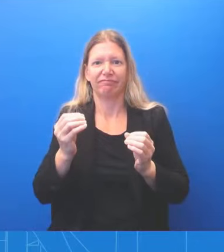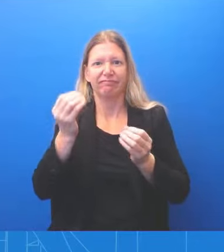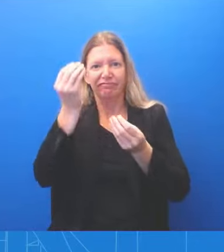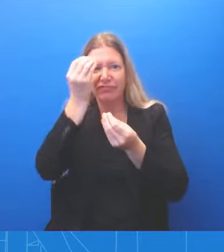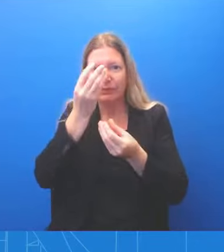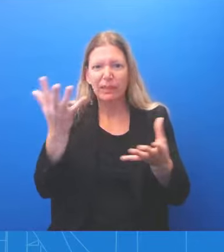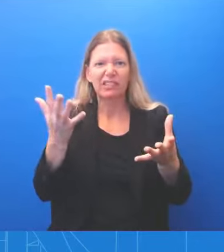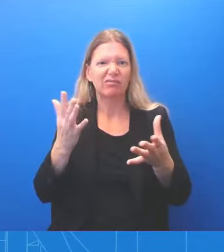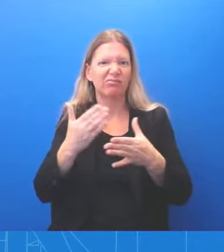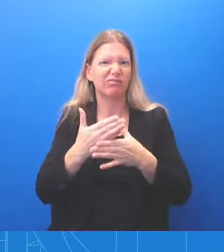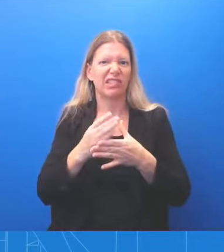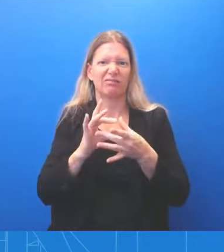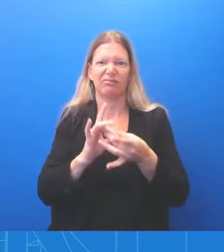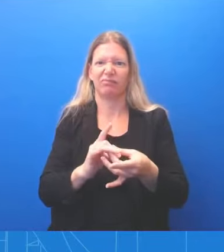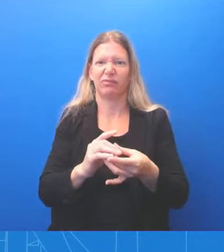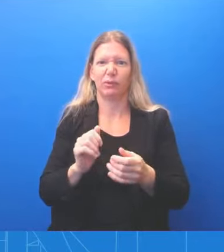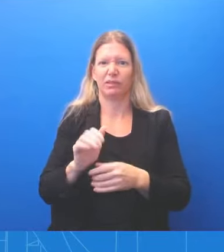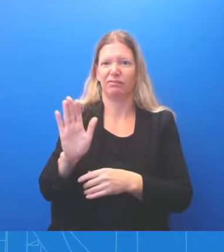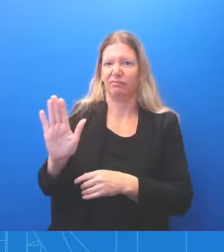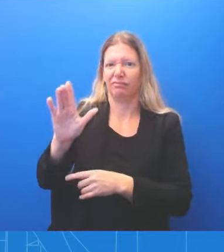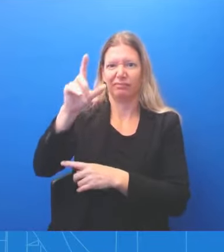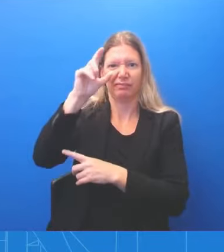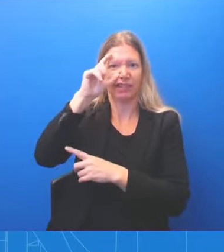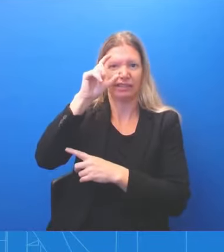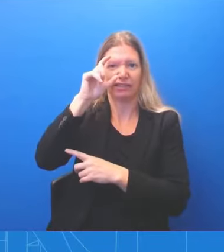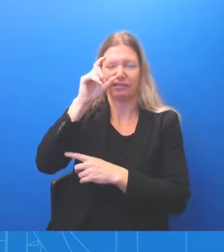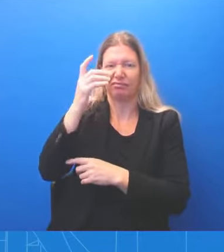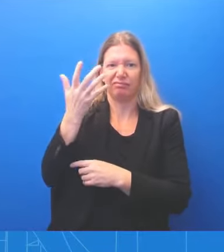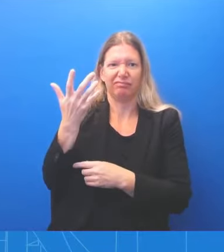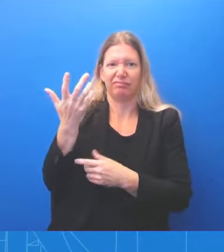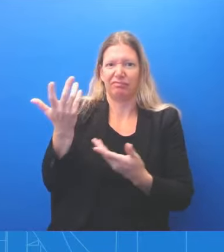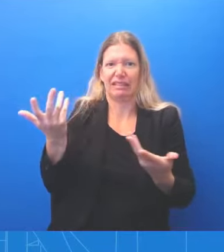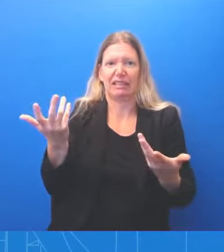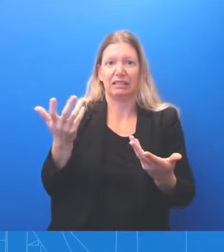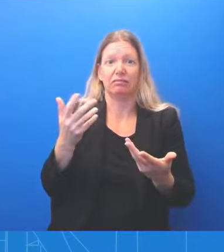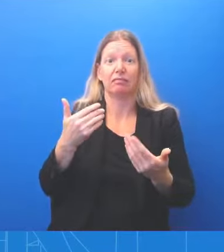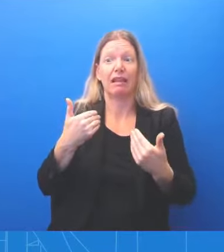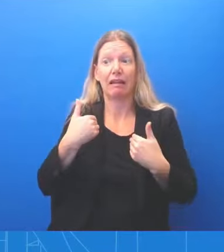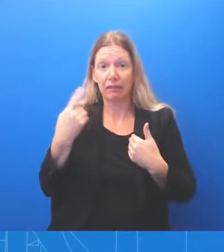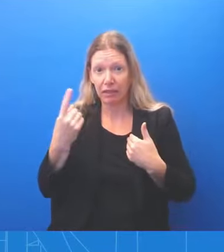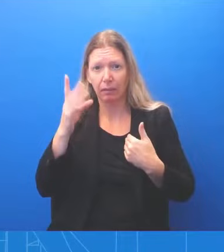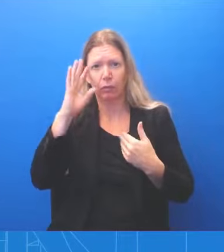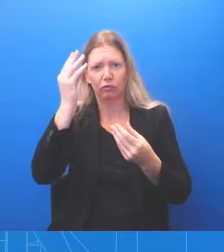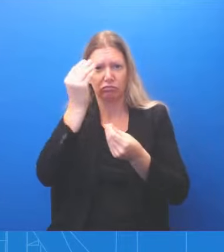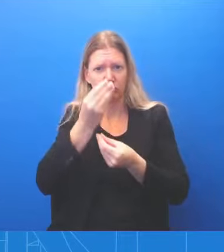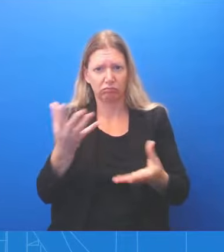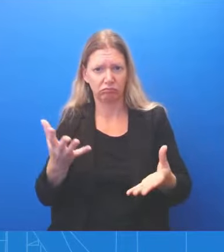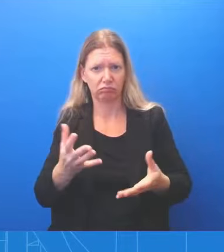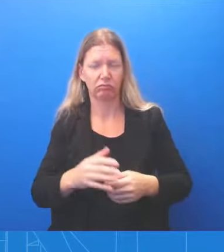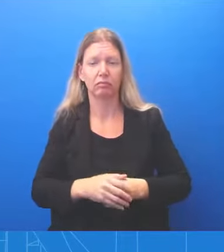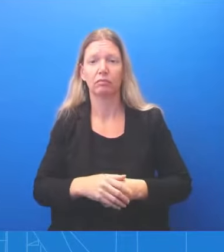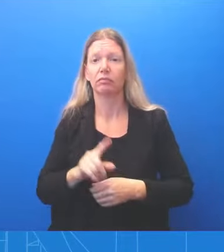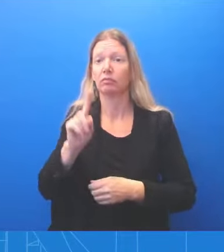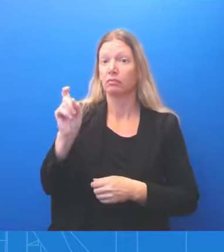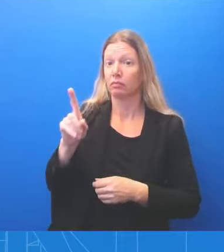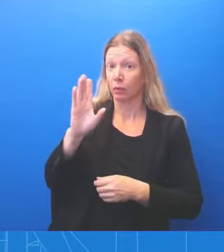But as soon as -- if we have anything to share, we certainly will share it. The Press: Would the President share the concern of many Americans who love the pandas? Ms. Jean-Pierre: Look, we all love the panda. I just -- this is not a conversation